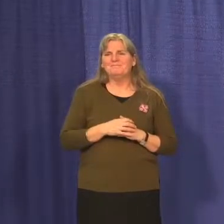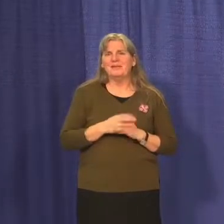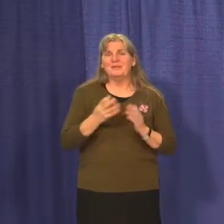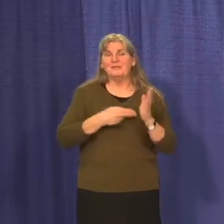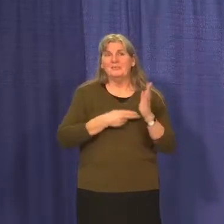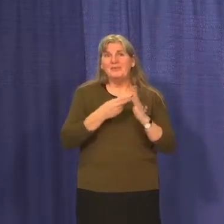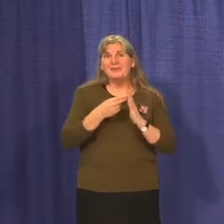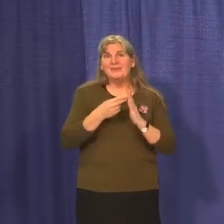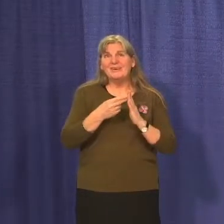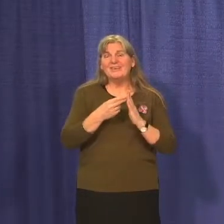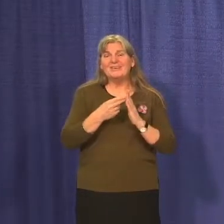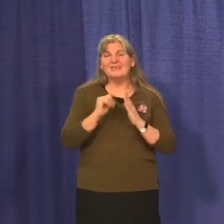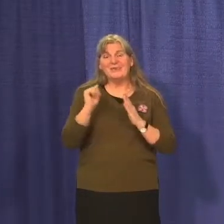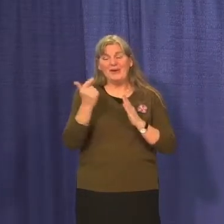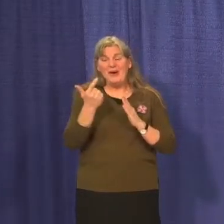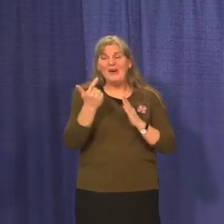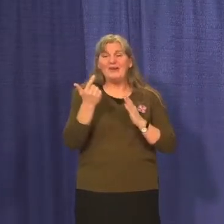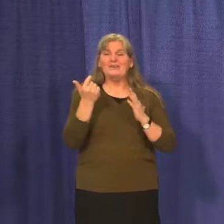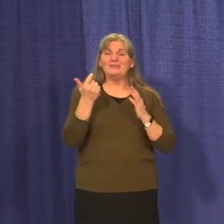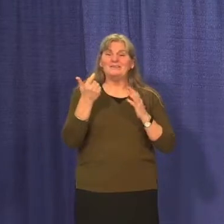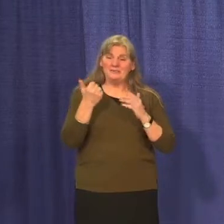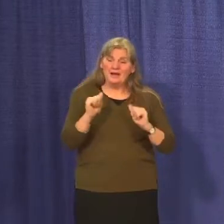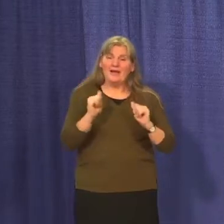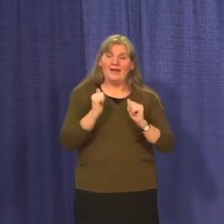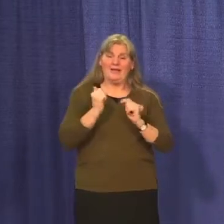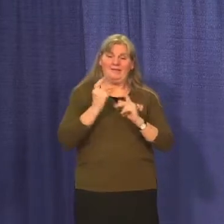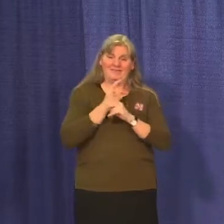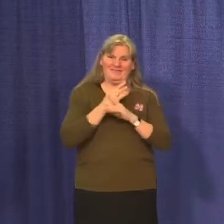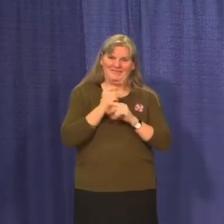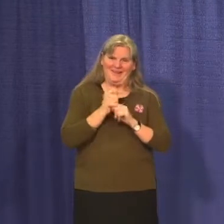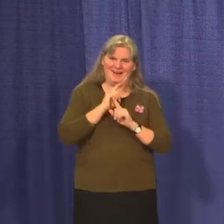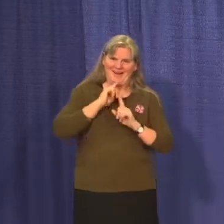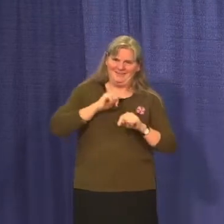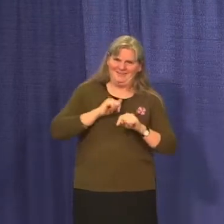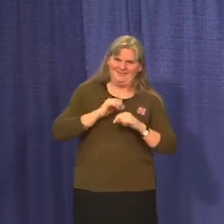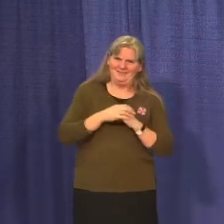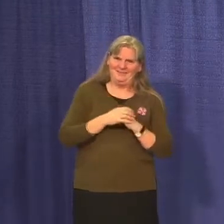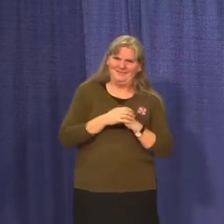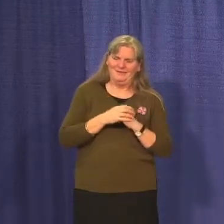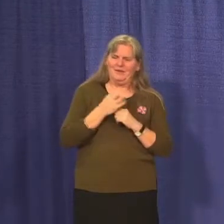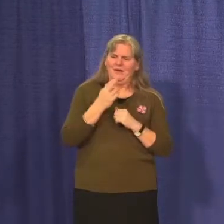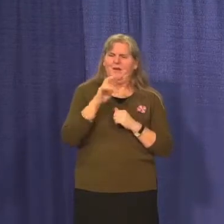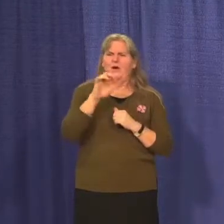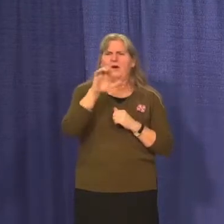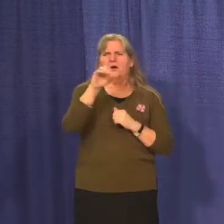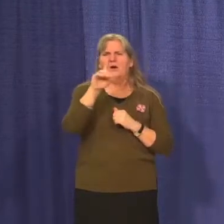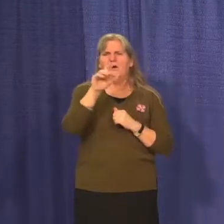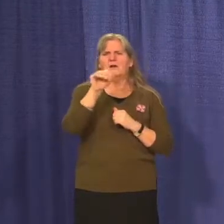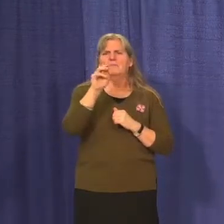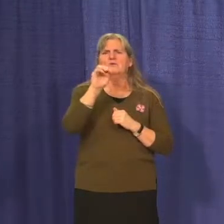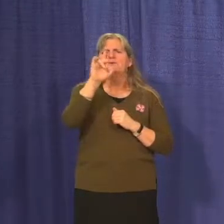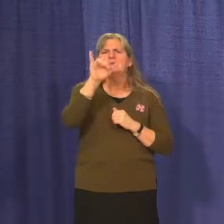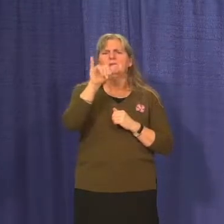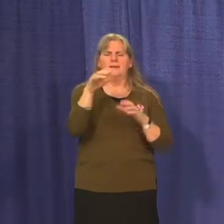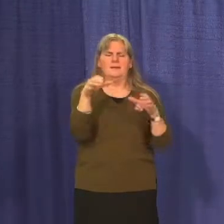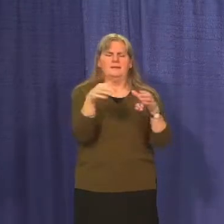To be honest, they are questions we are all trying to figure out as we go. So herd immunity for example is